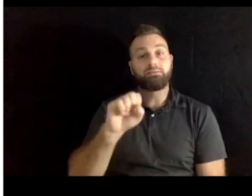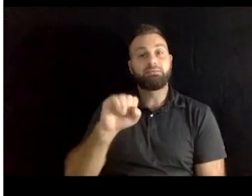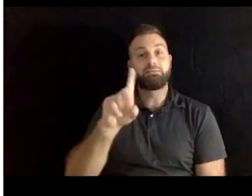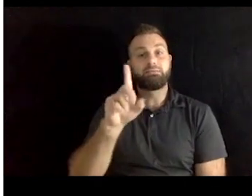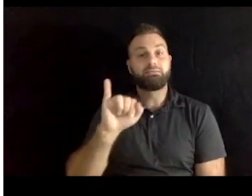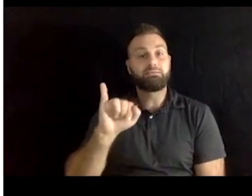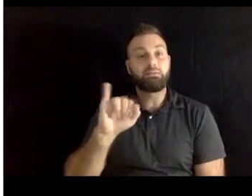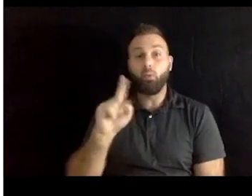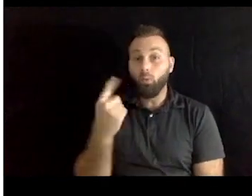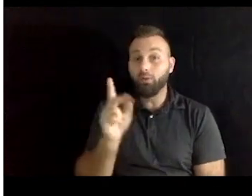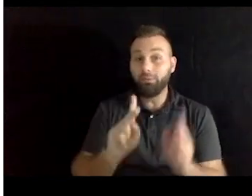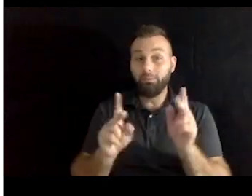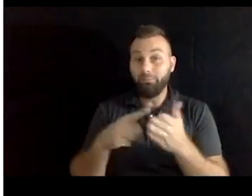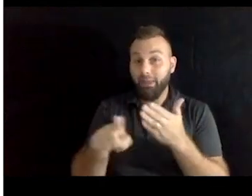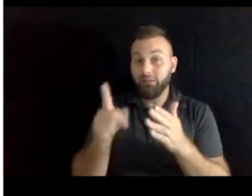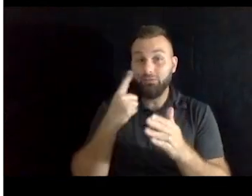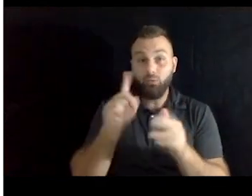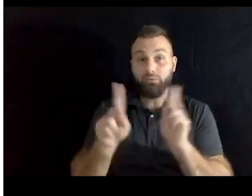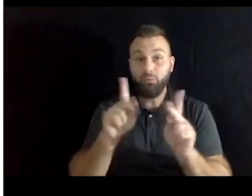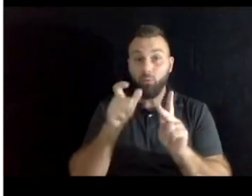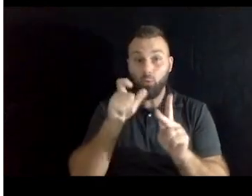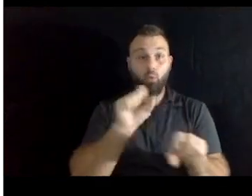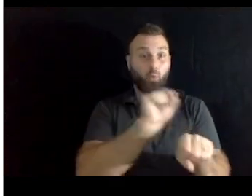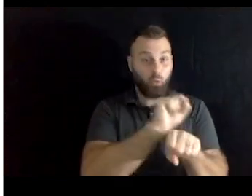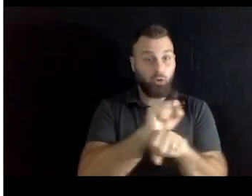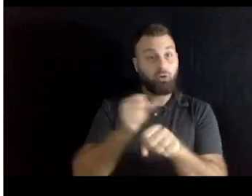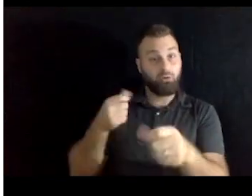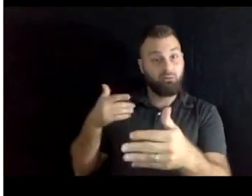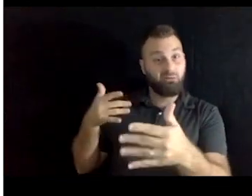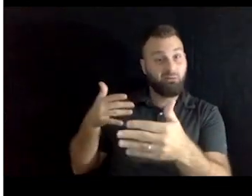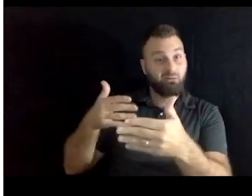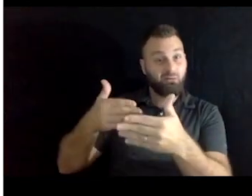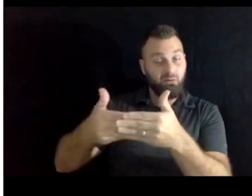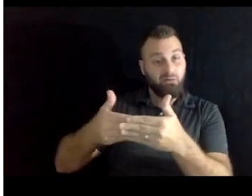vested in the program, so you need to be paying into the